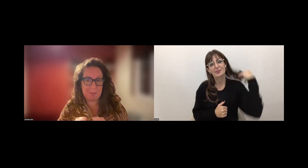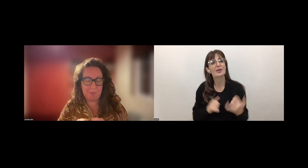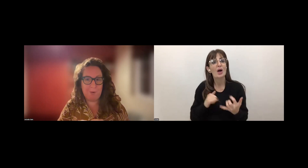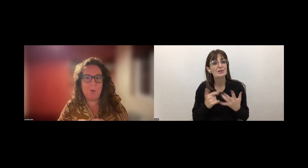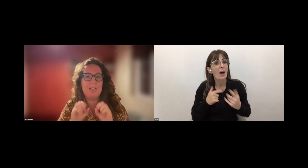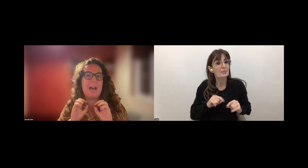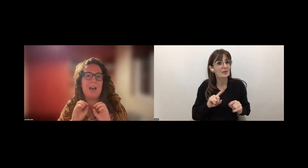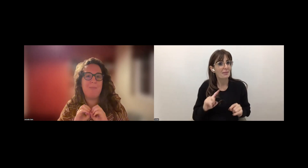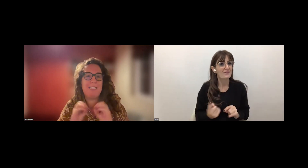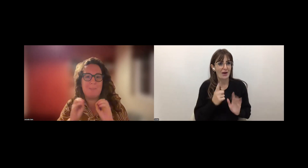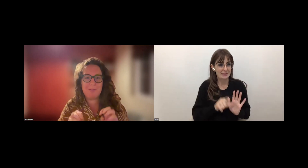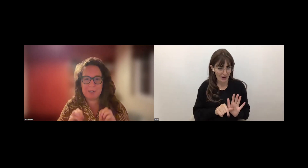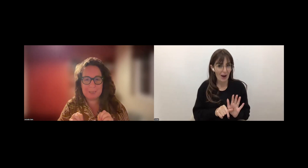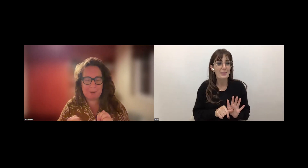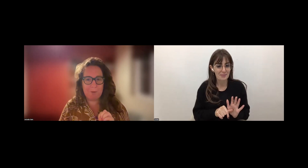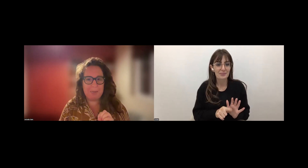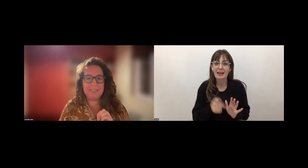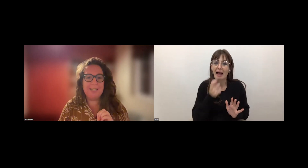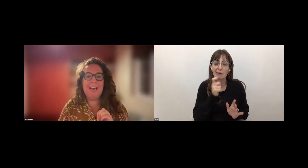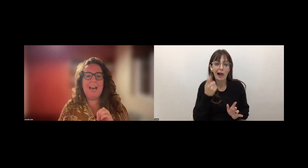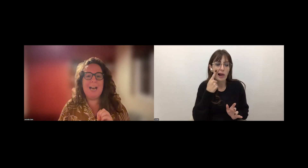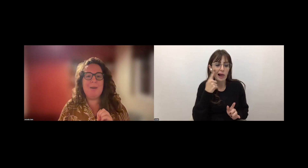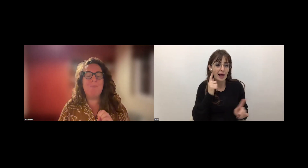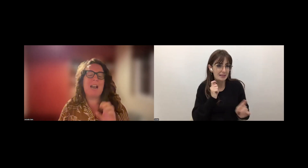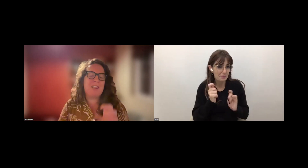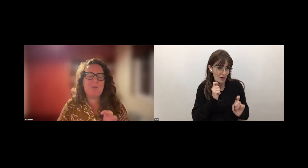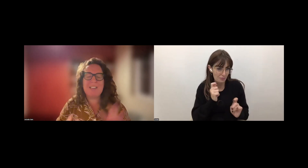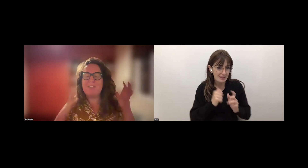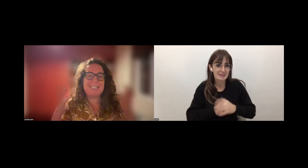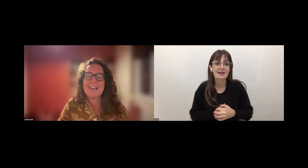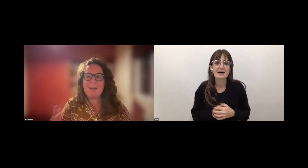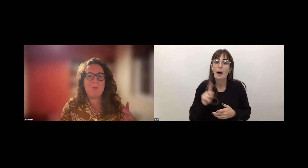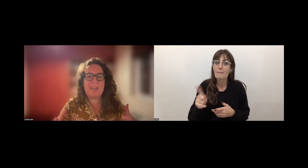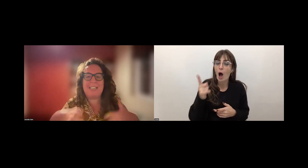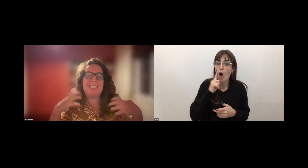done before. It is a bit of an experiment. But I thought if there is any audience,